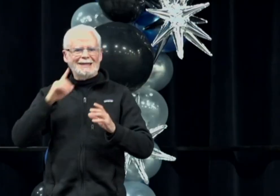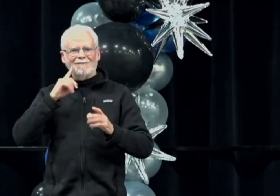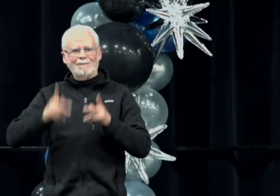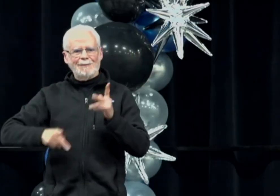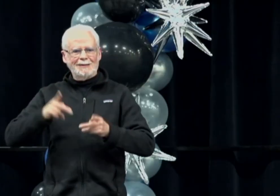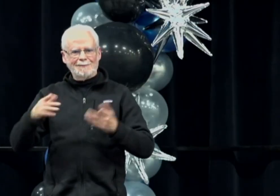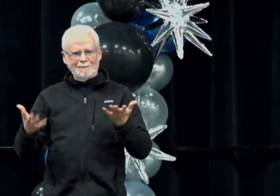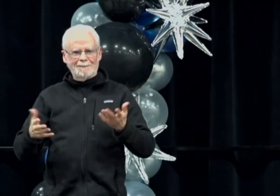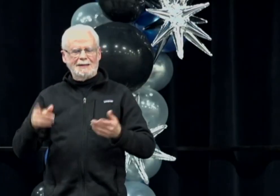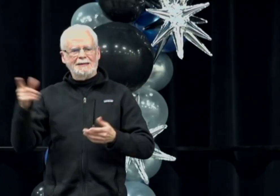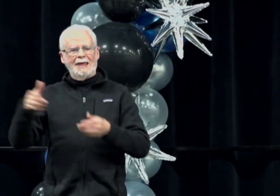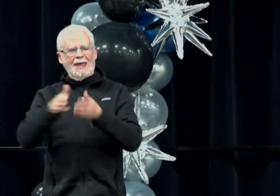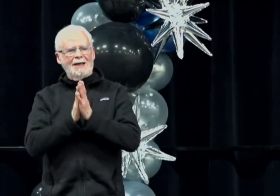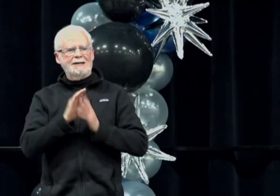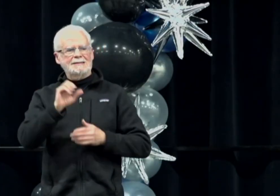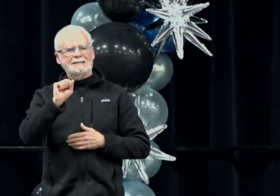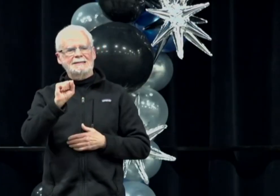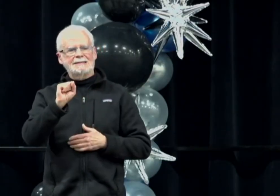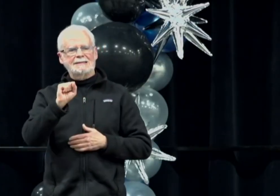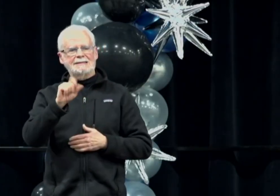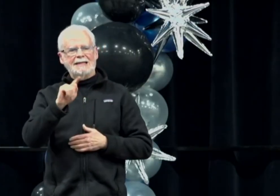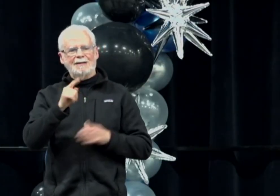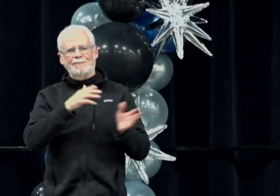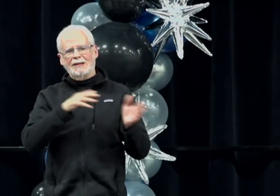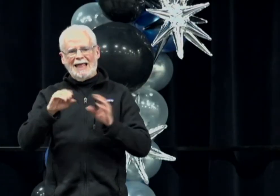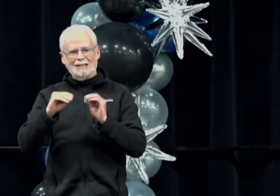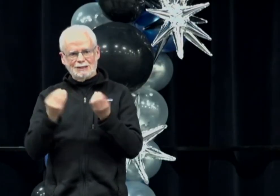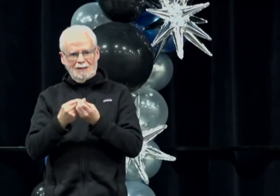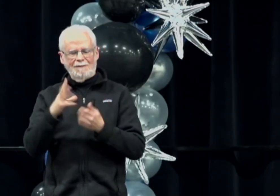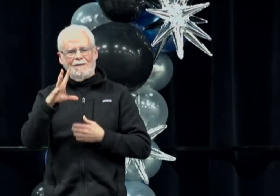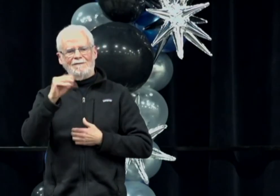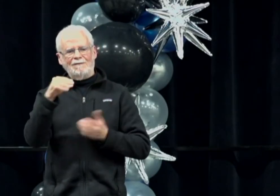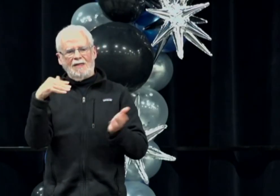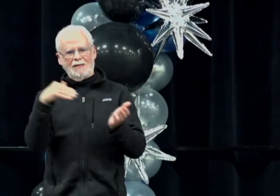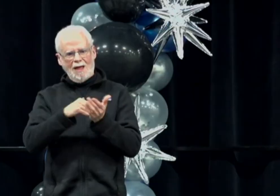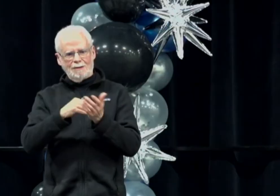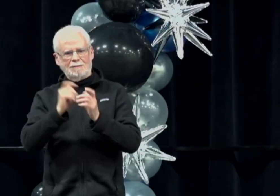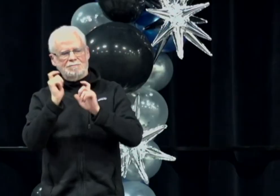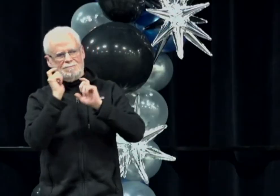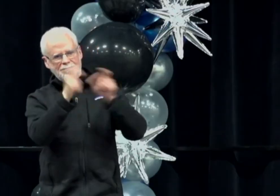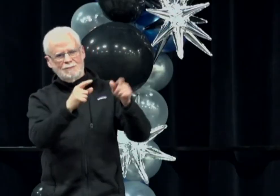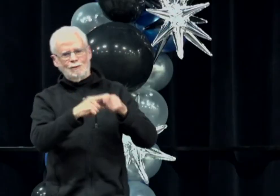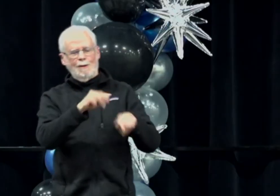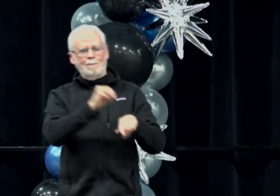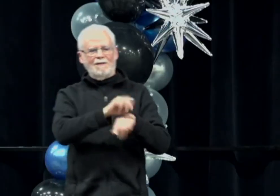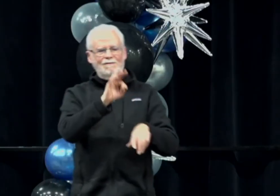community? No, there was more. He knew that the deaf community needed telecommunication